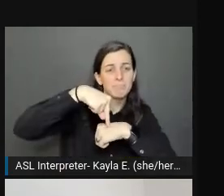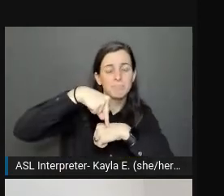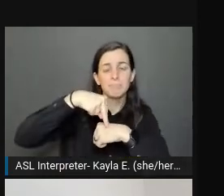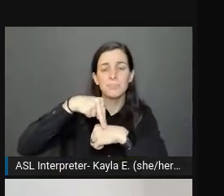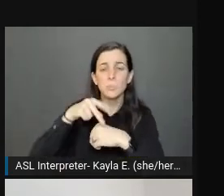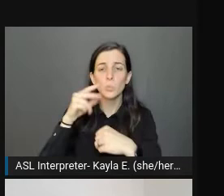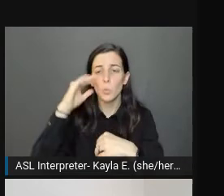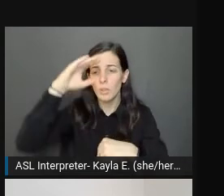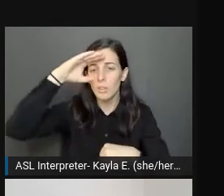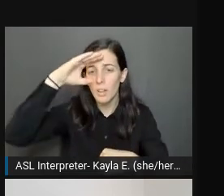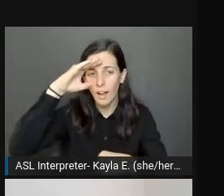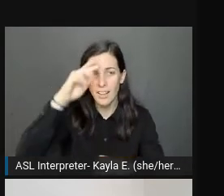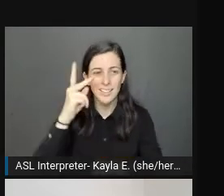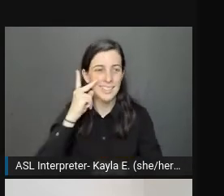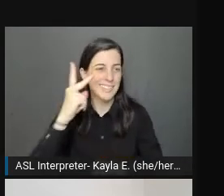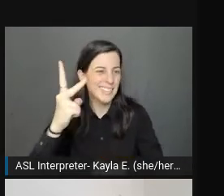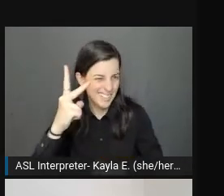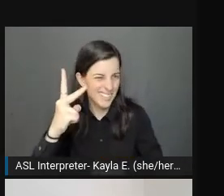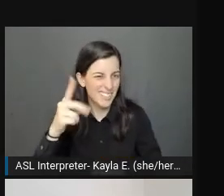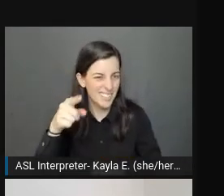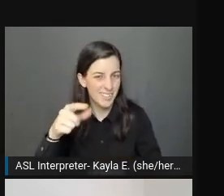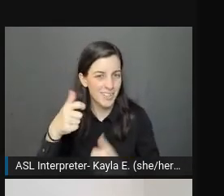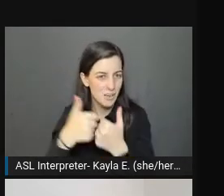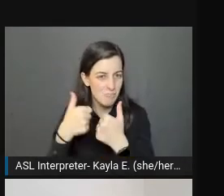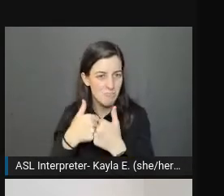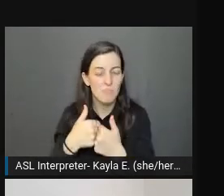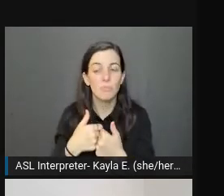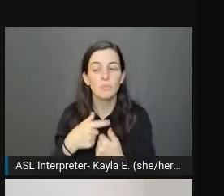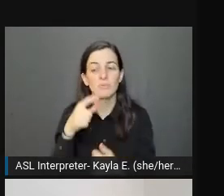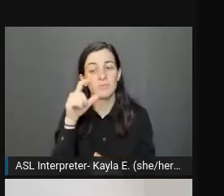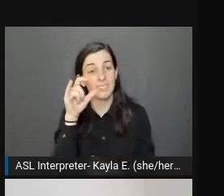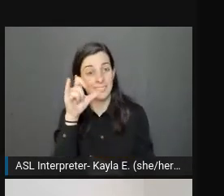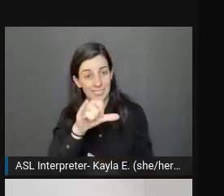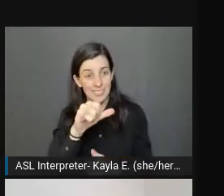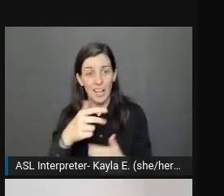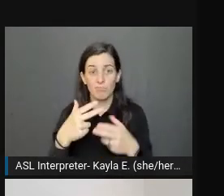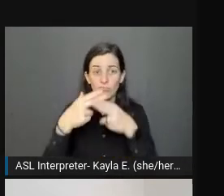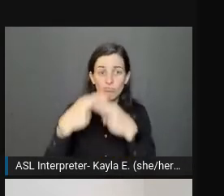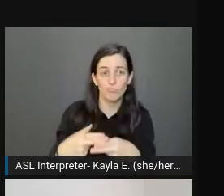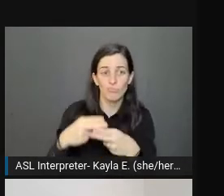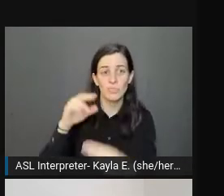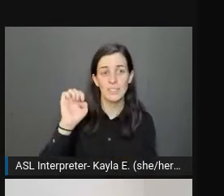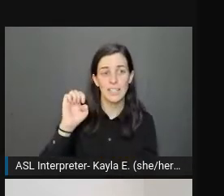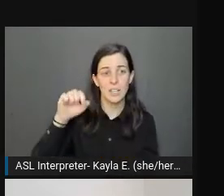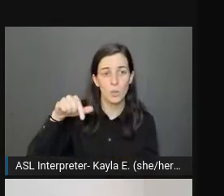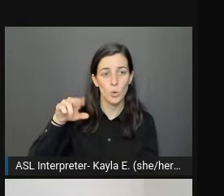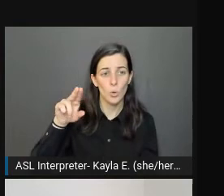or a booster, we can call it. This is a form of equality where we've given everyone the same solution